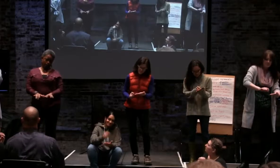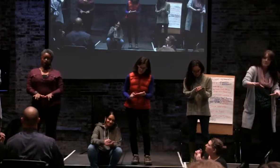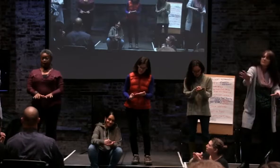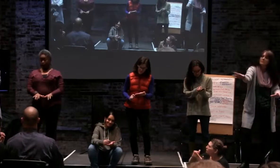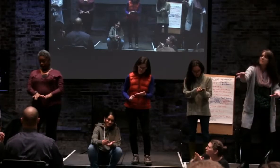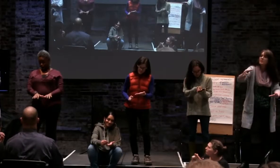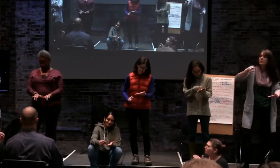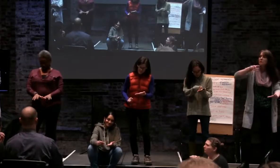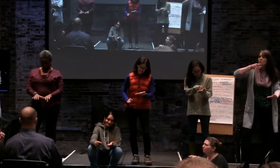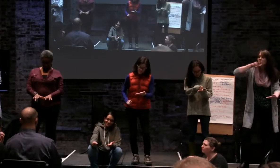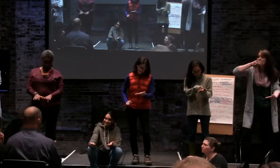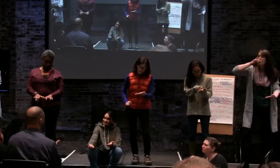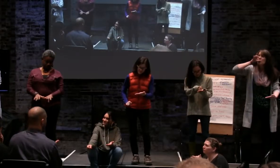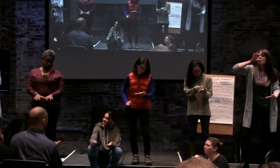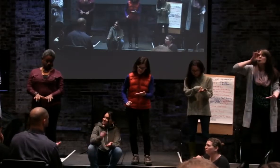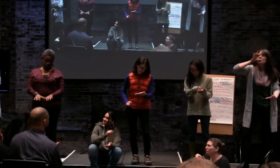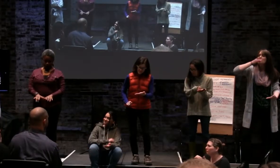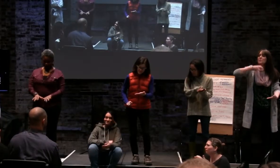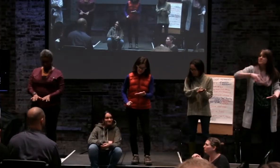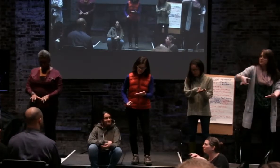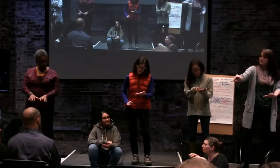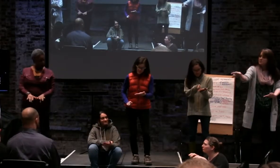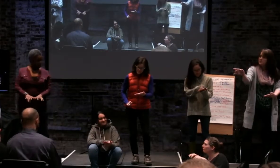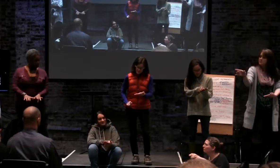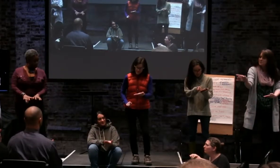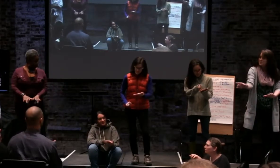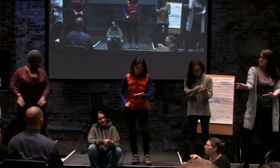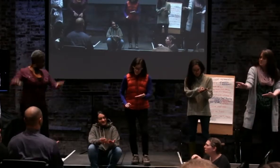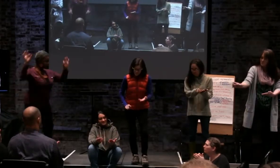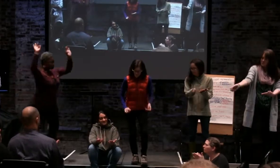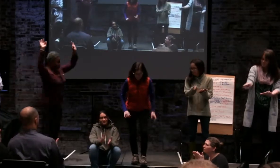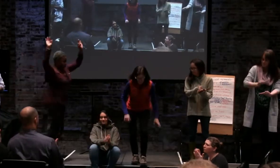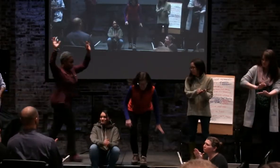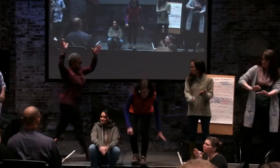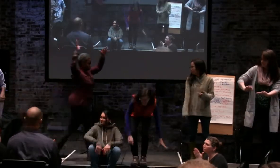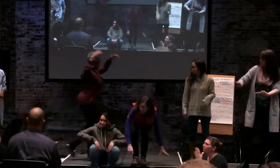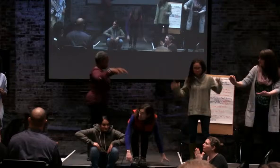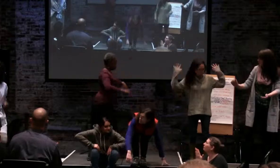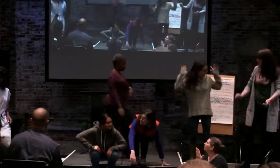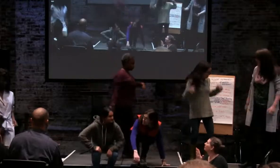We create, we dance, we move. We create, we consume, we create. We innovate, we dance, we move.